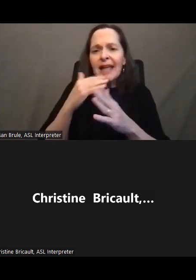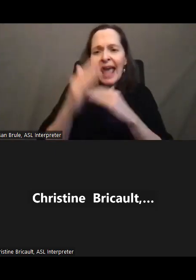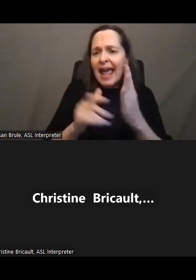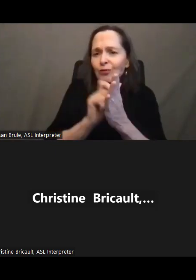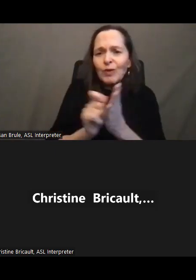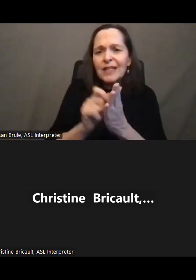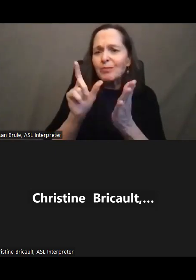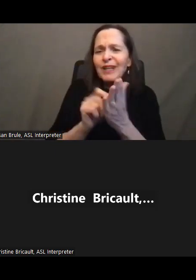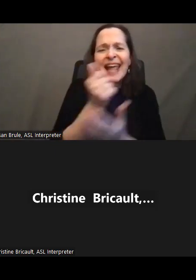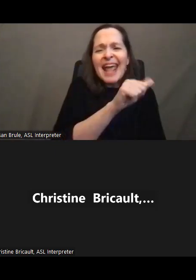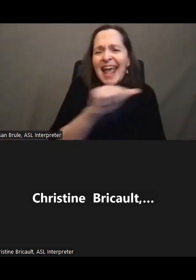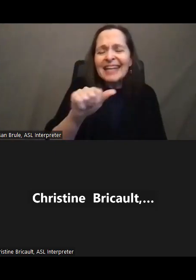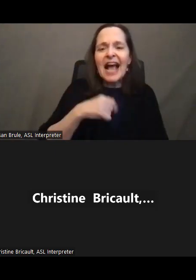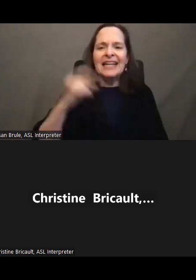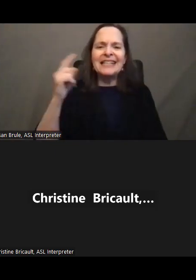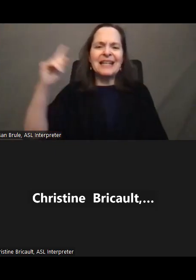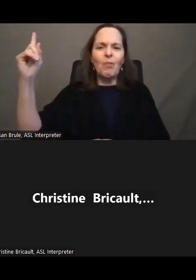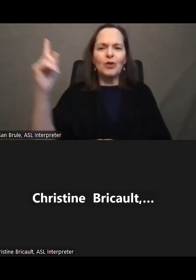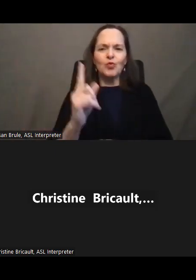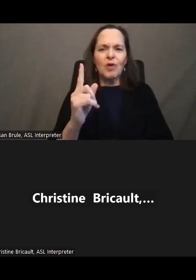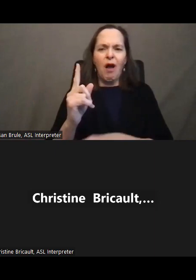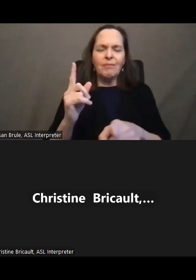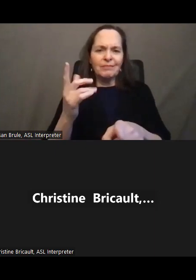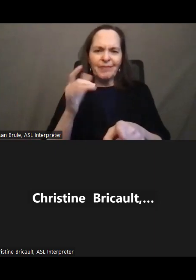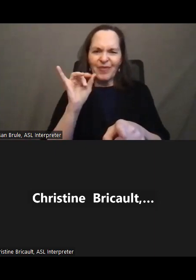What are some questions that you would ask during the interactive process?